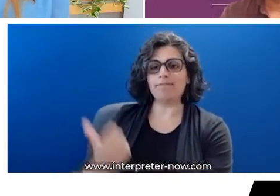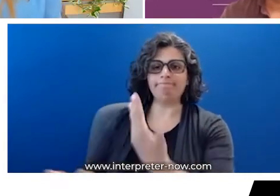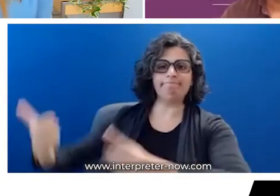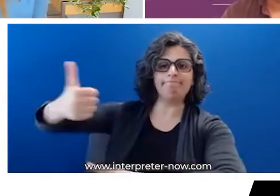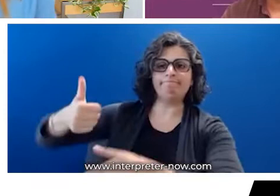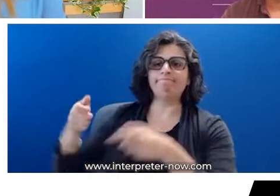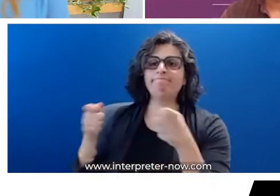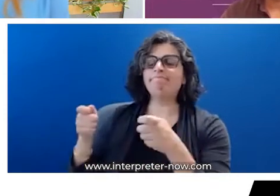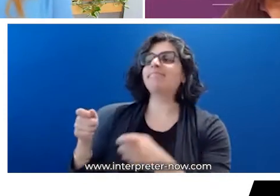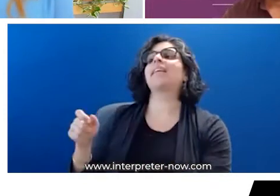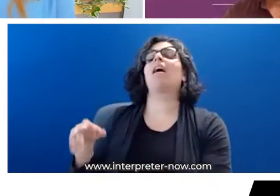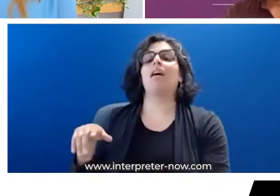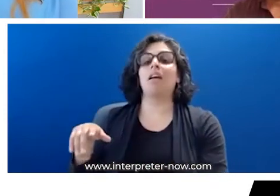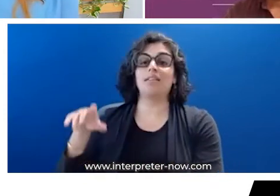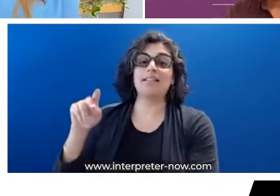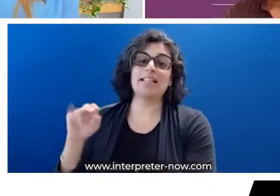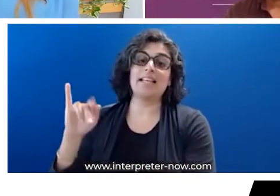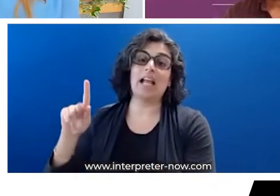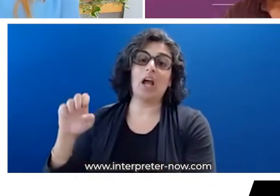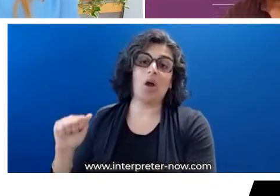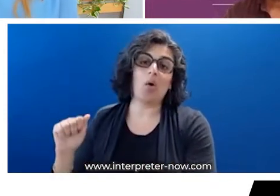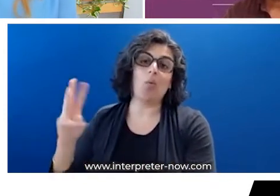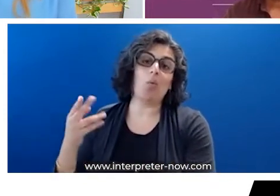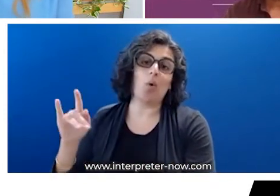We'll be talking today about inclusive leadership in a distributed workforce.